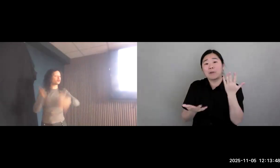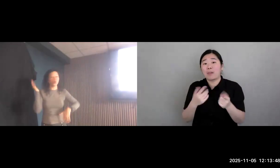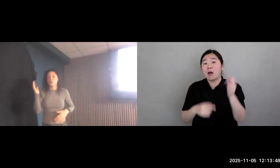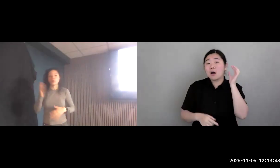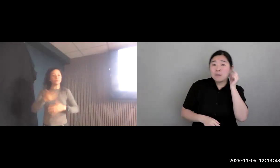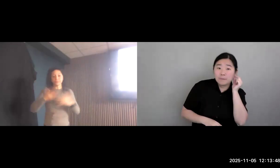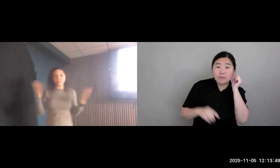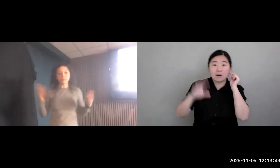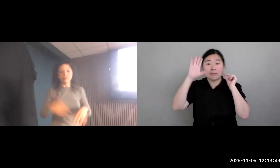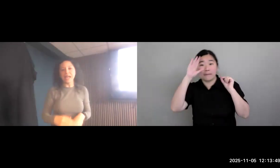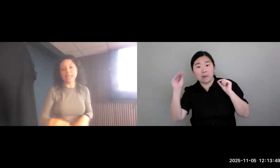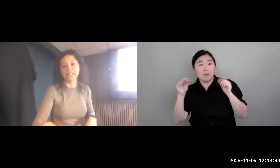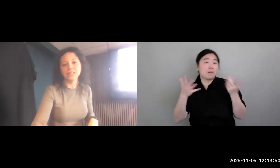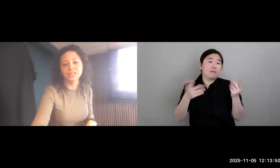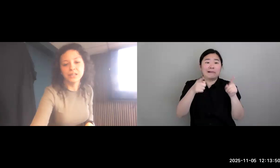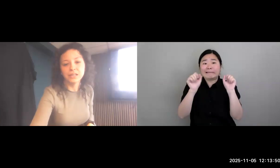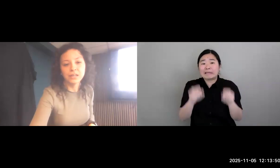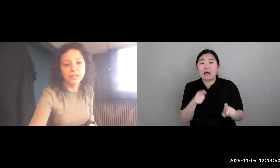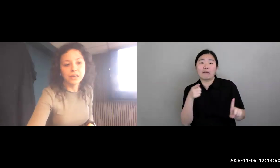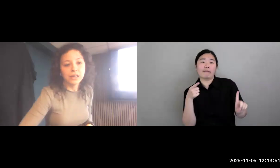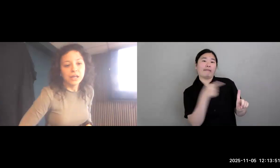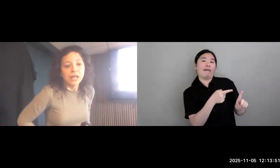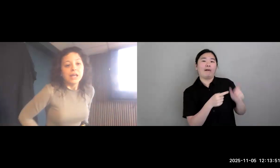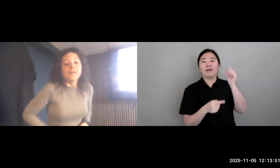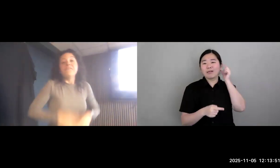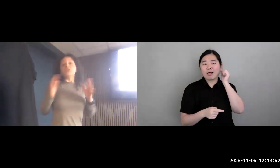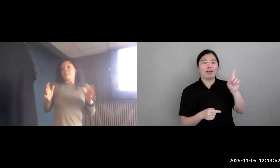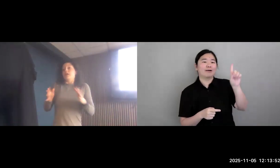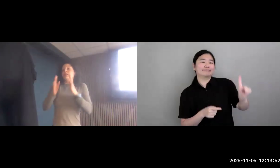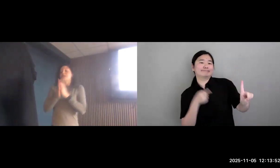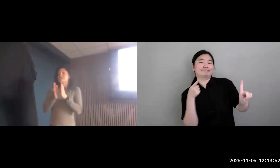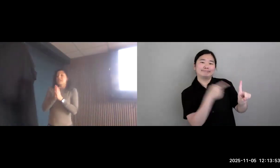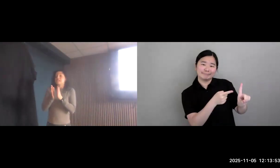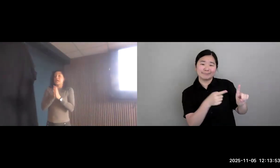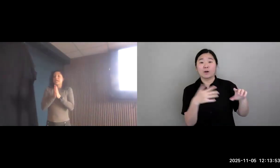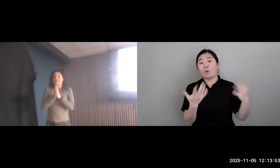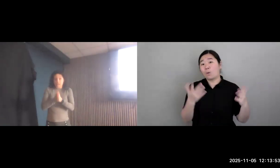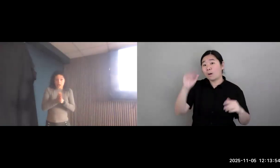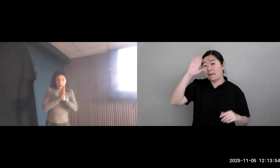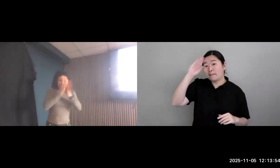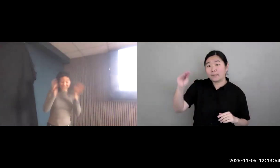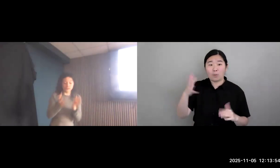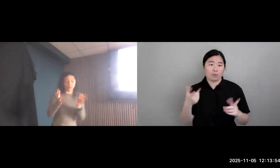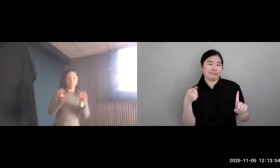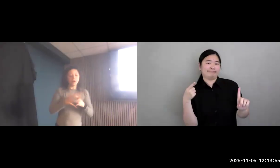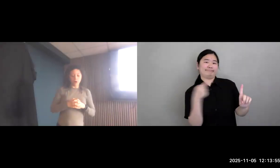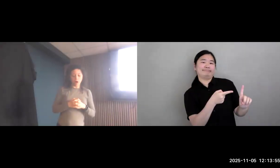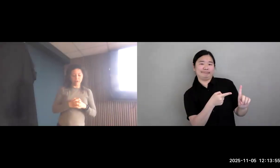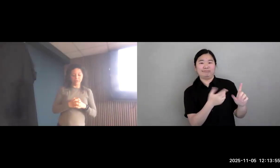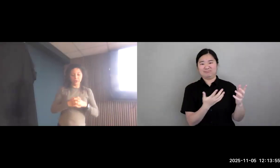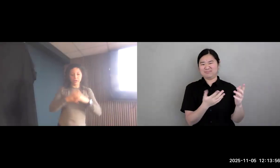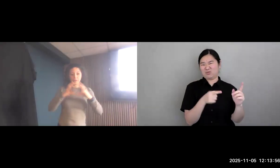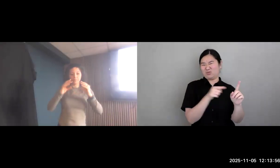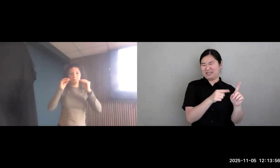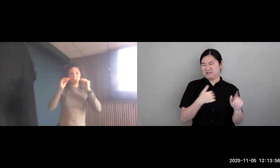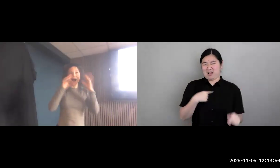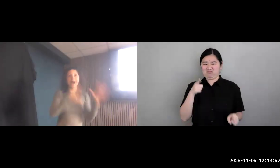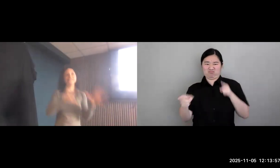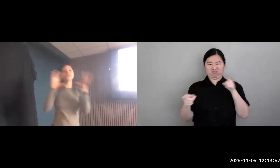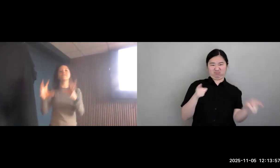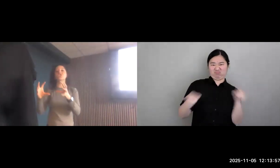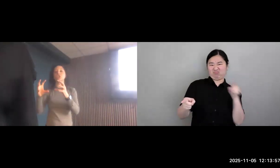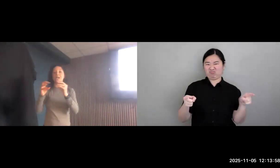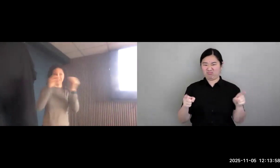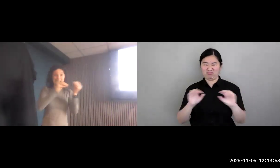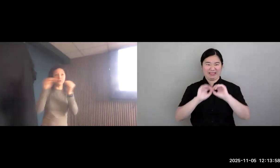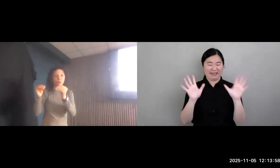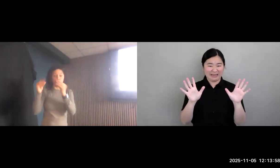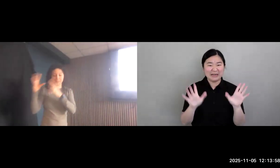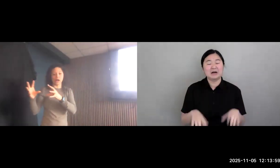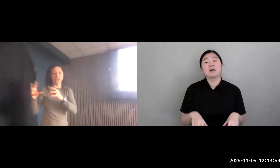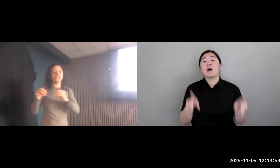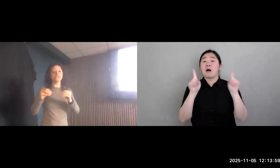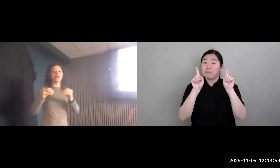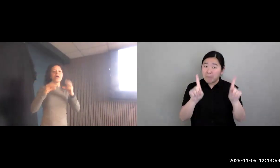face, torso, anything. Fingerspelling. This is a system of highly conventionalized informed signs